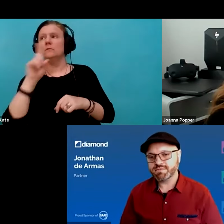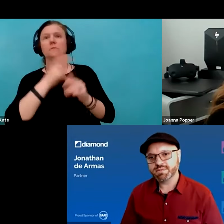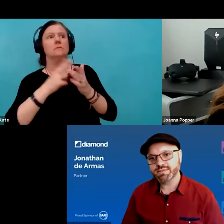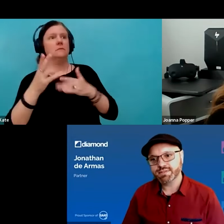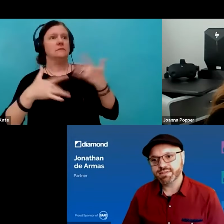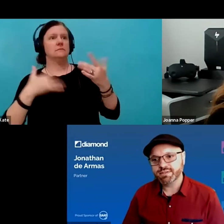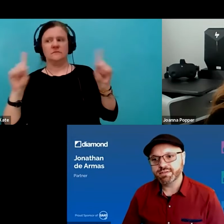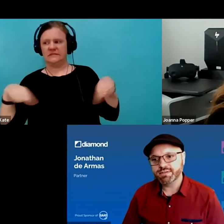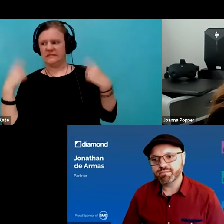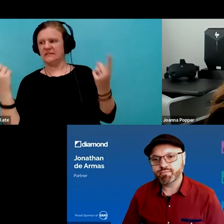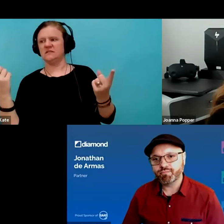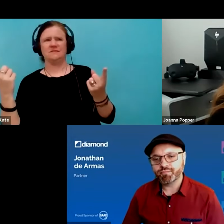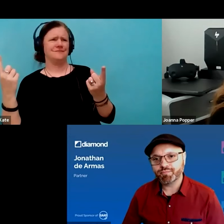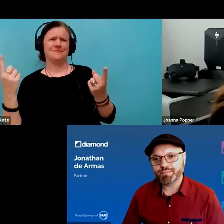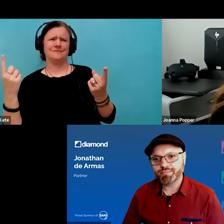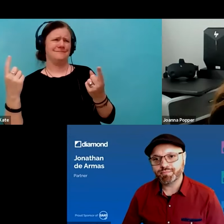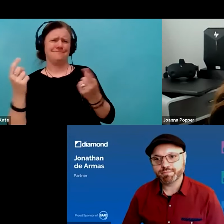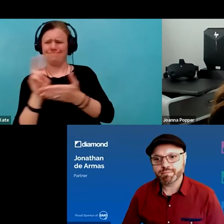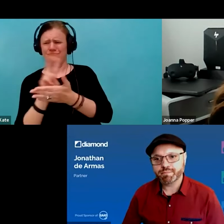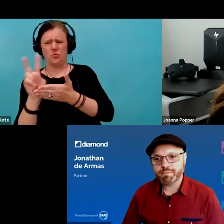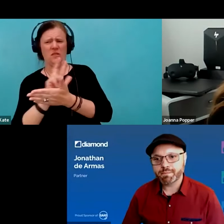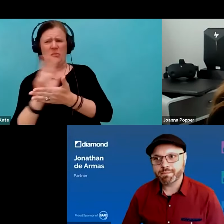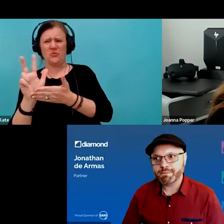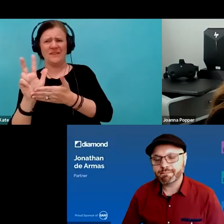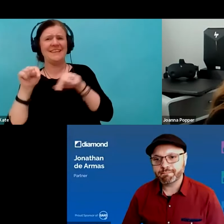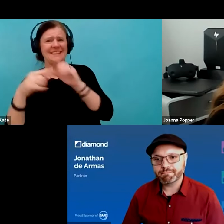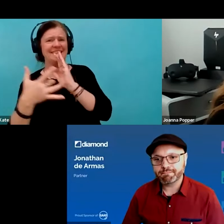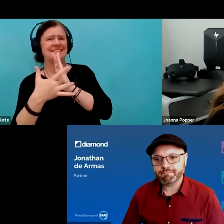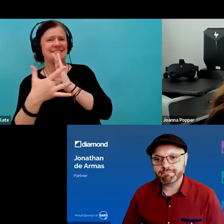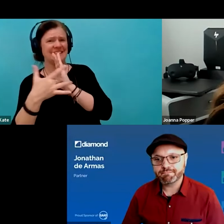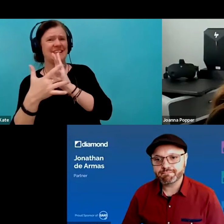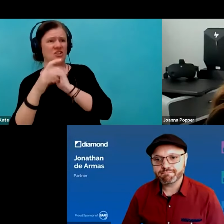last even just couple weeks, how these technology companies are starting to